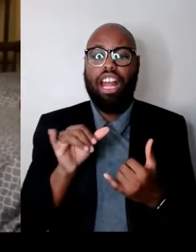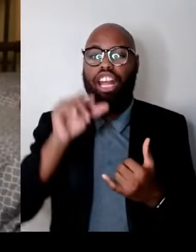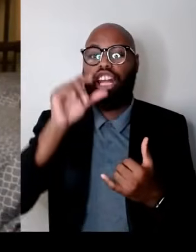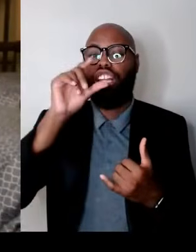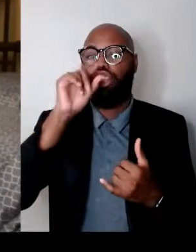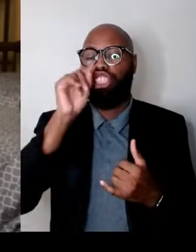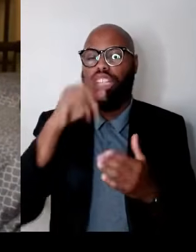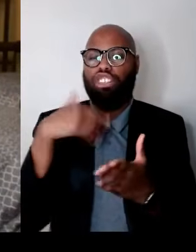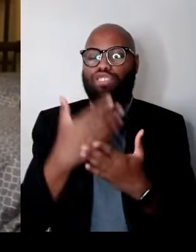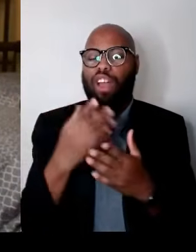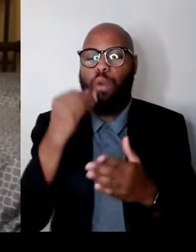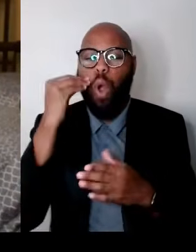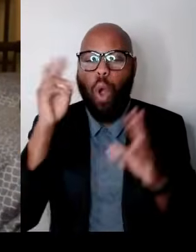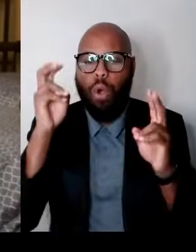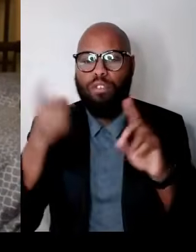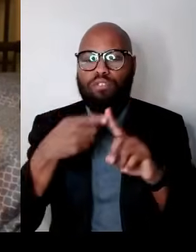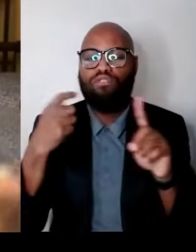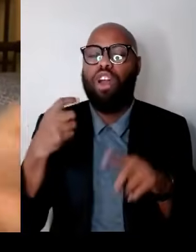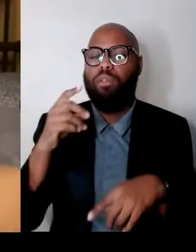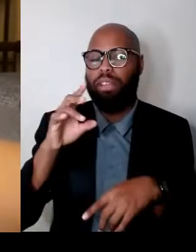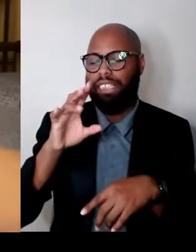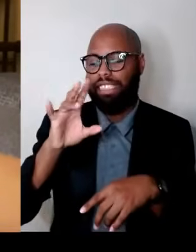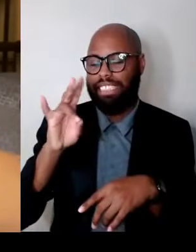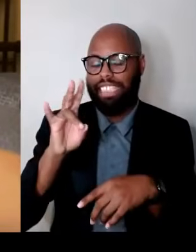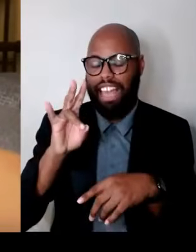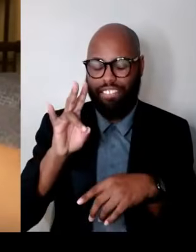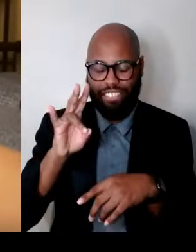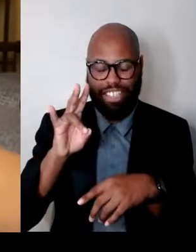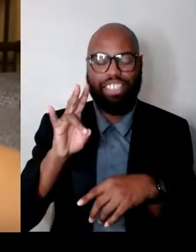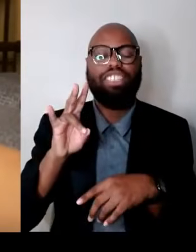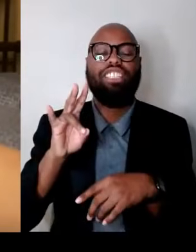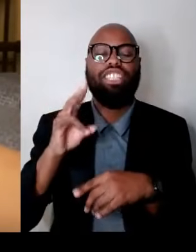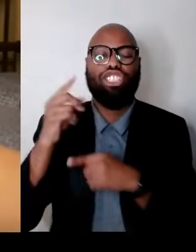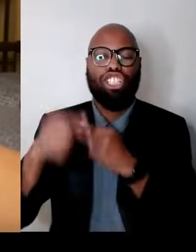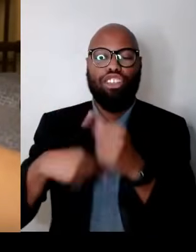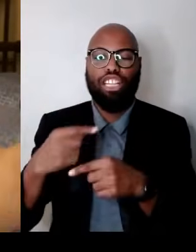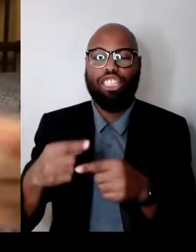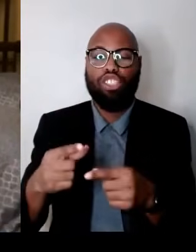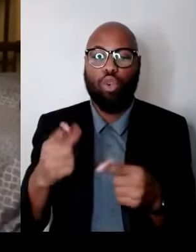and what they're doing now, we're still gonna be paying that forward for seven generations.